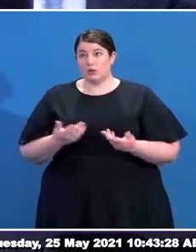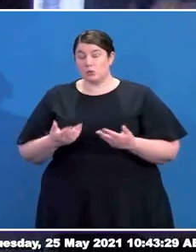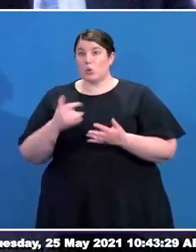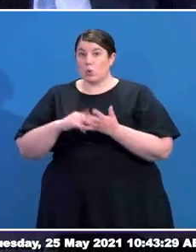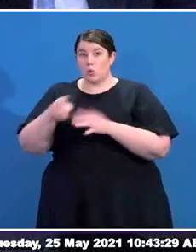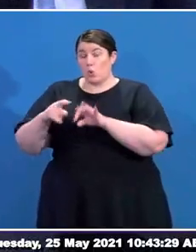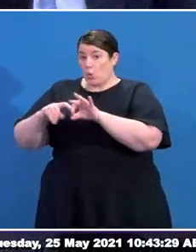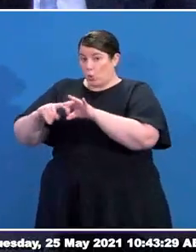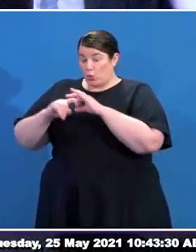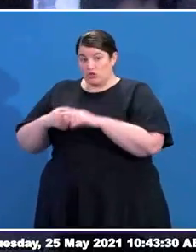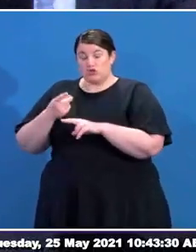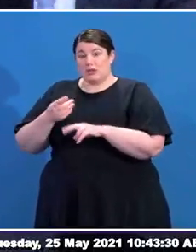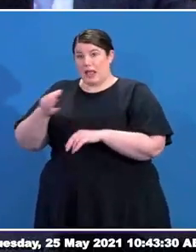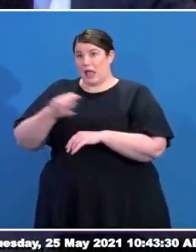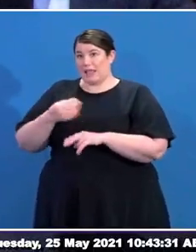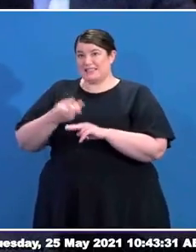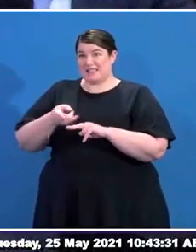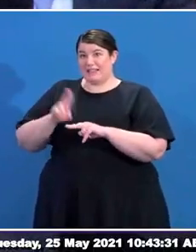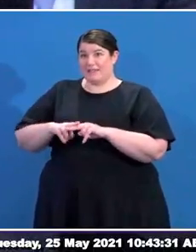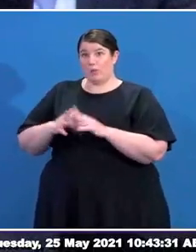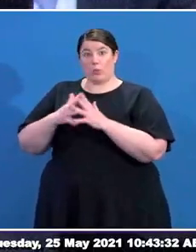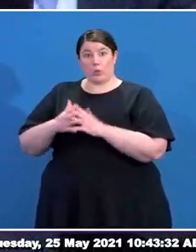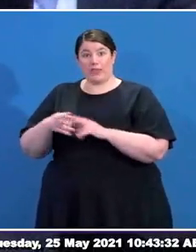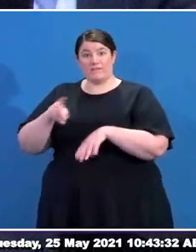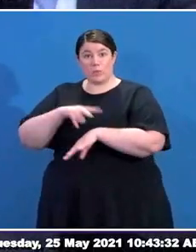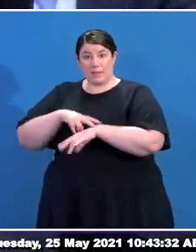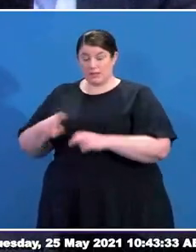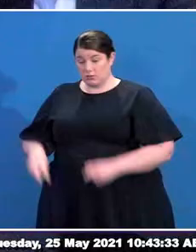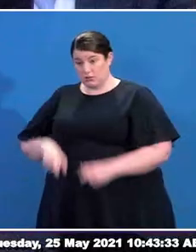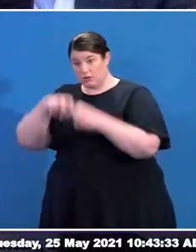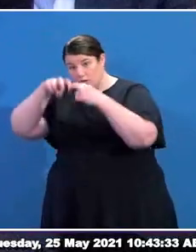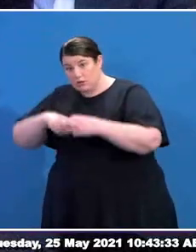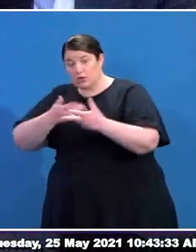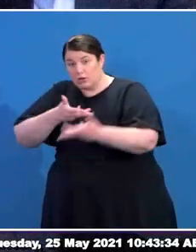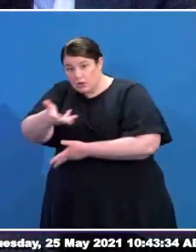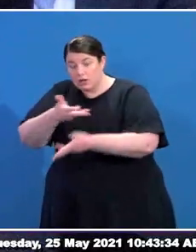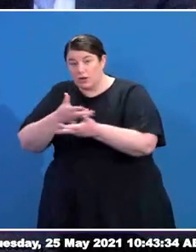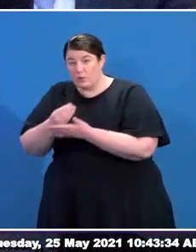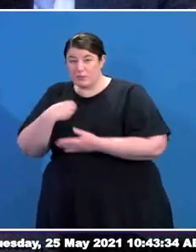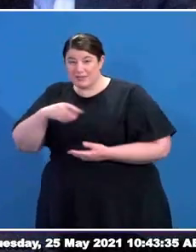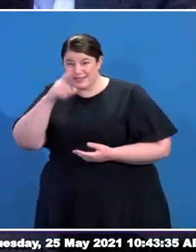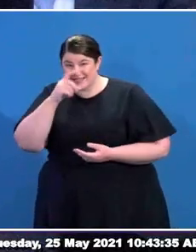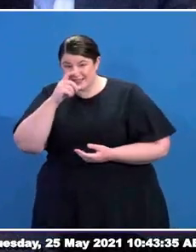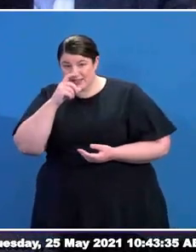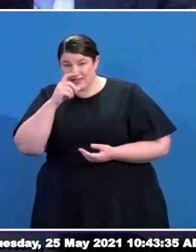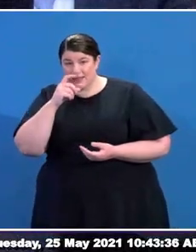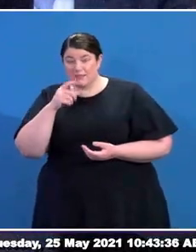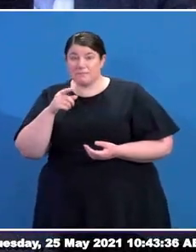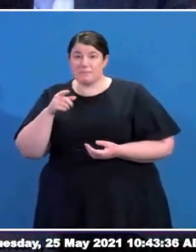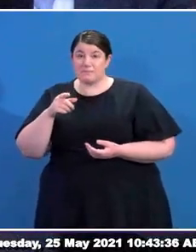for police to speak to her directly, apart from I believe they did see,